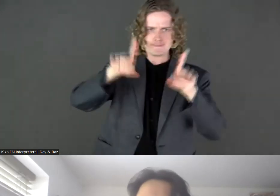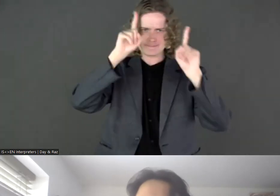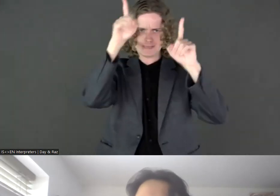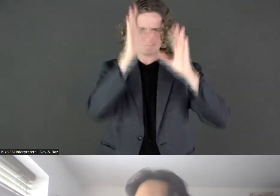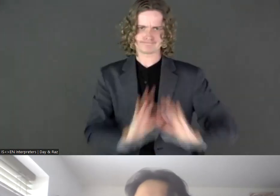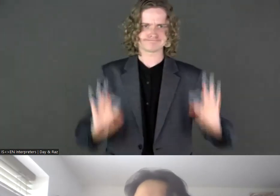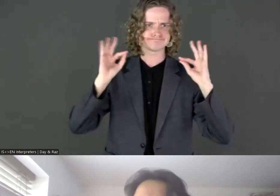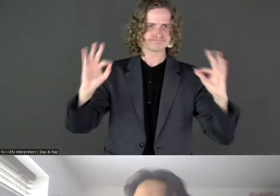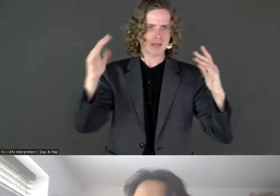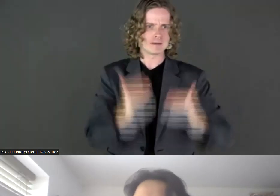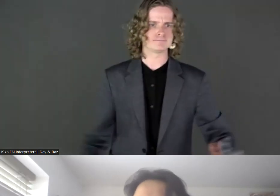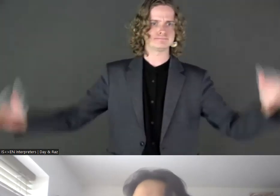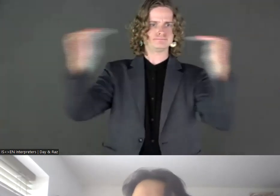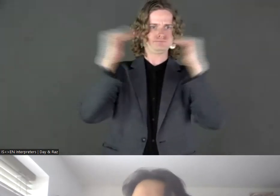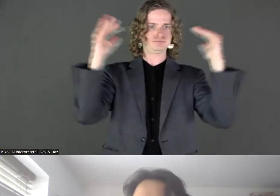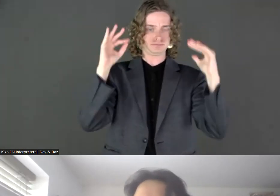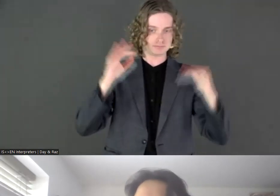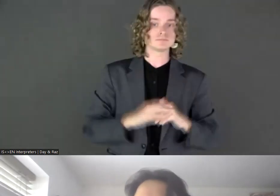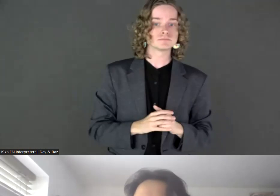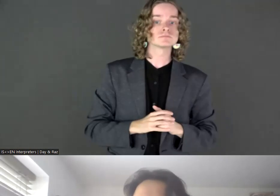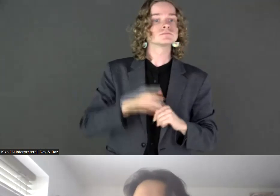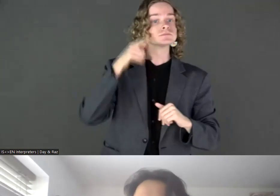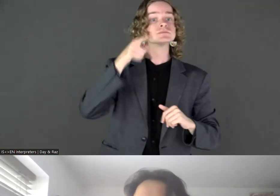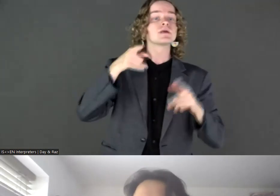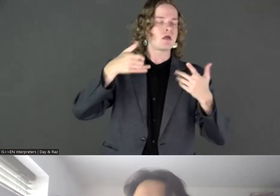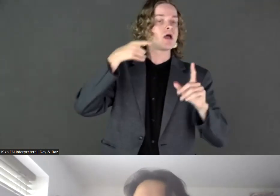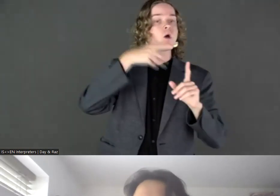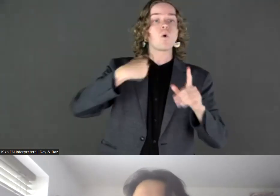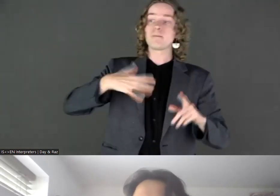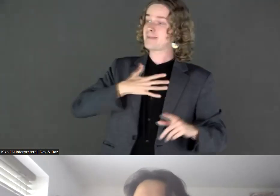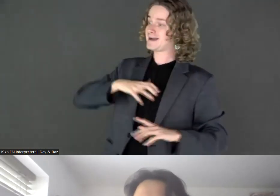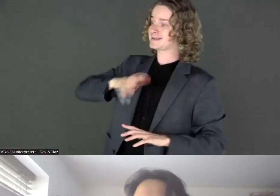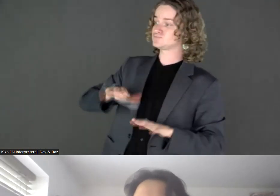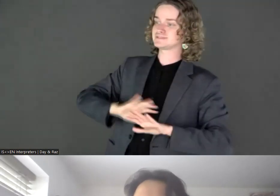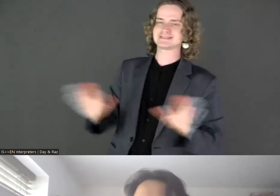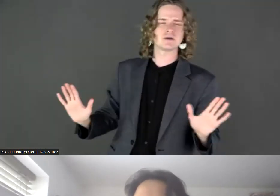is set at an international scale, but this is missing at the local level.